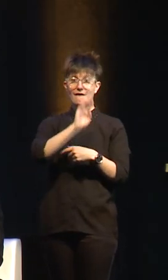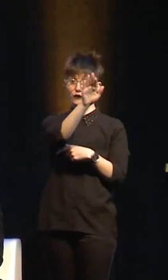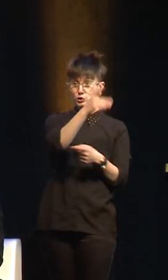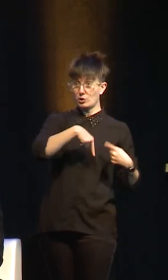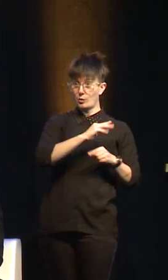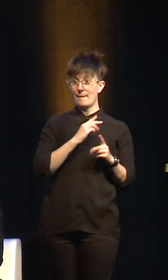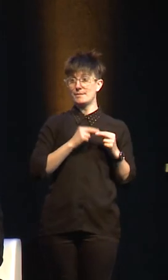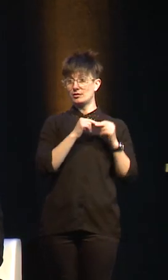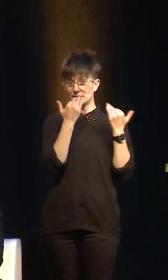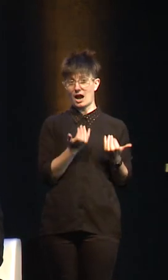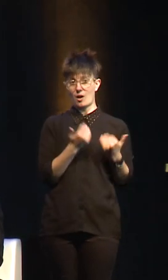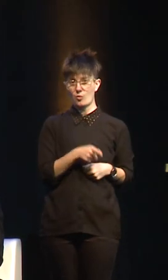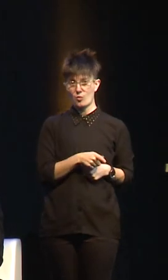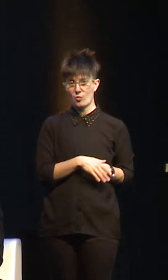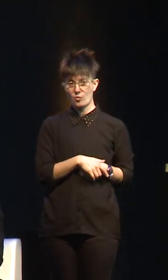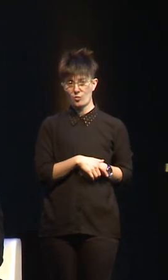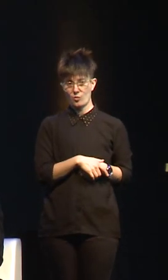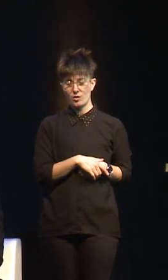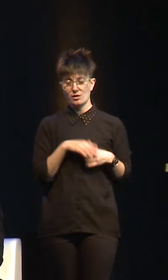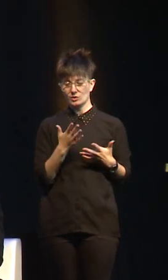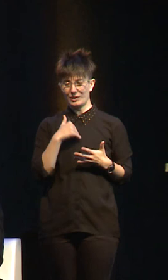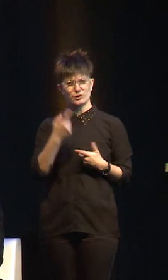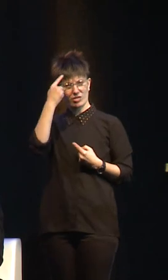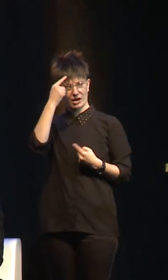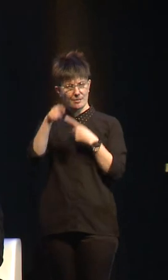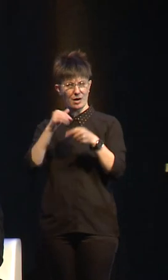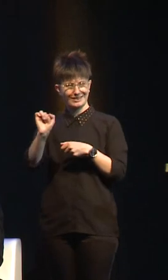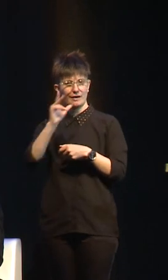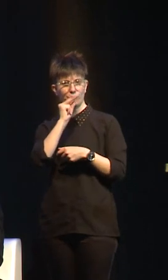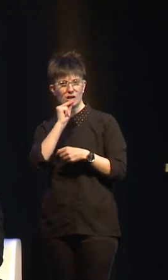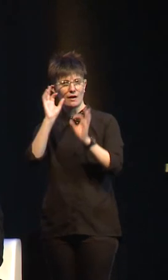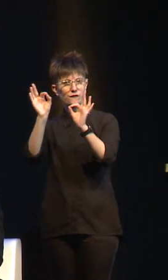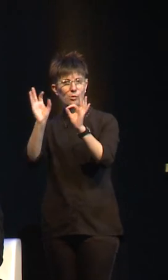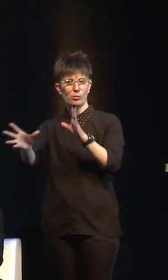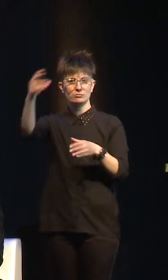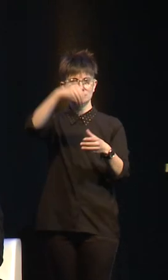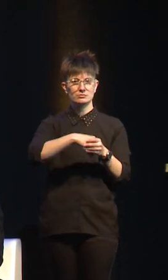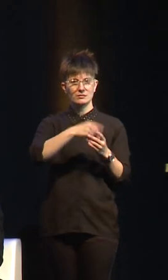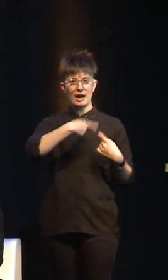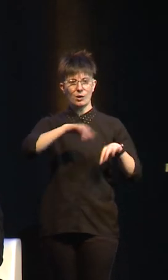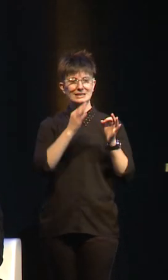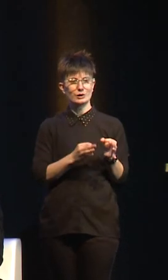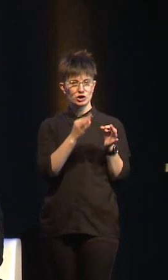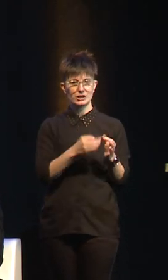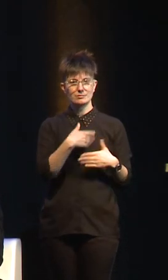bring that voice into the, into the, and structurally, into our decision-making processes. Because